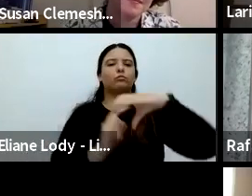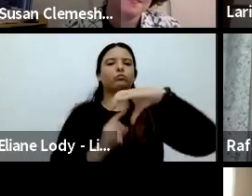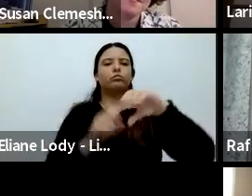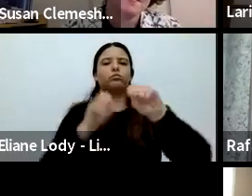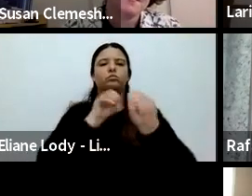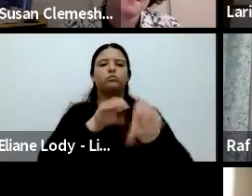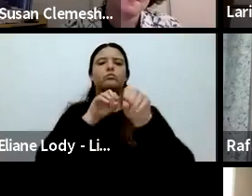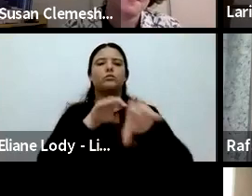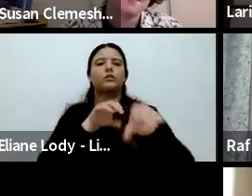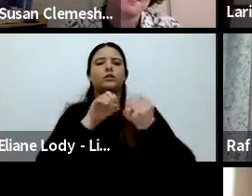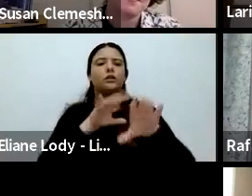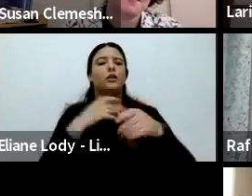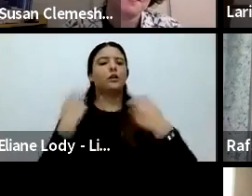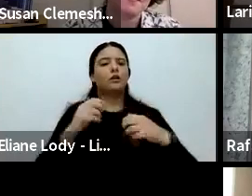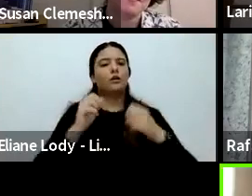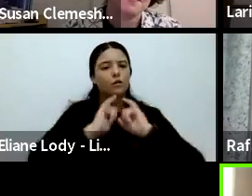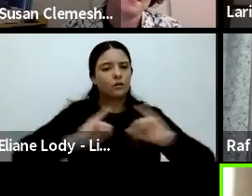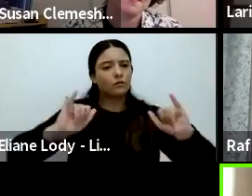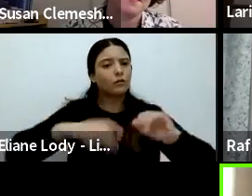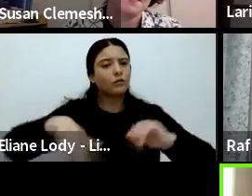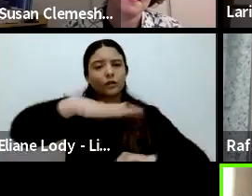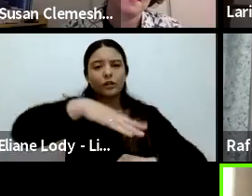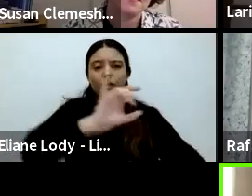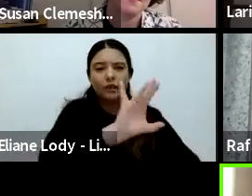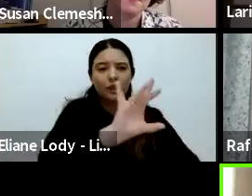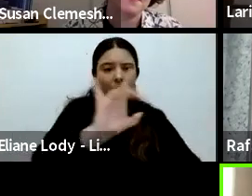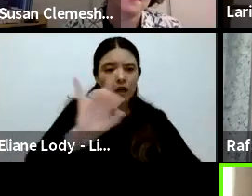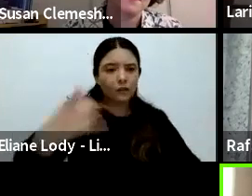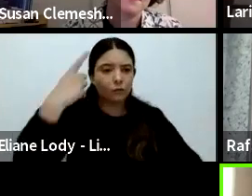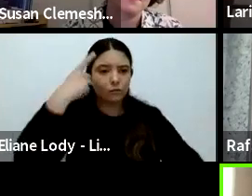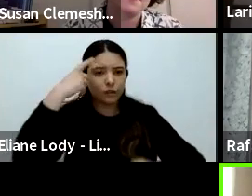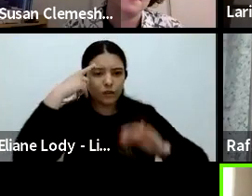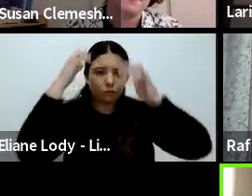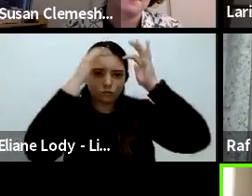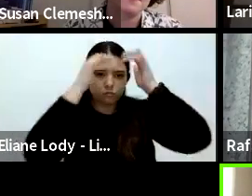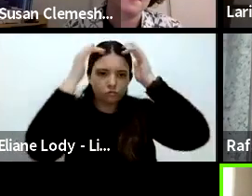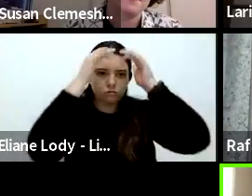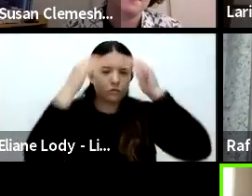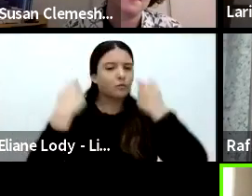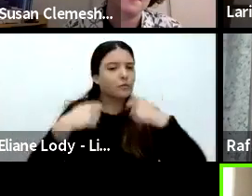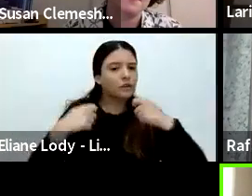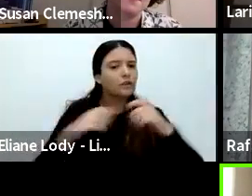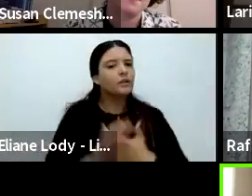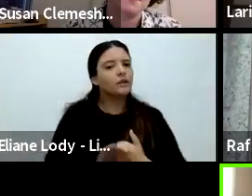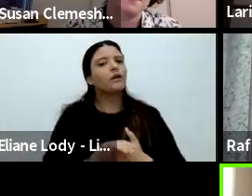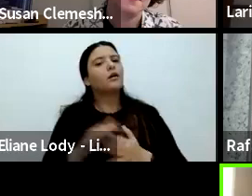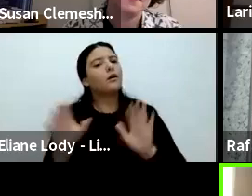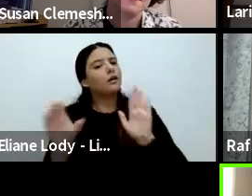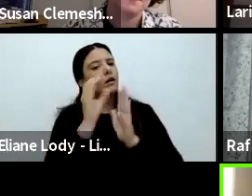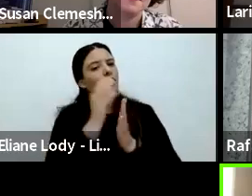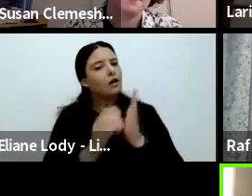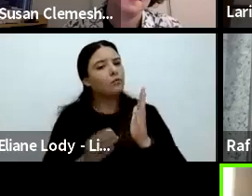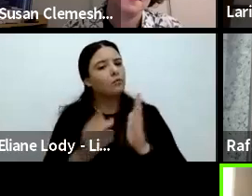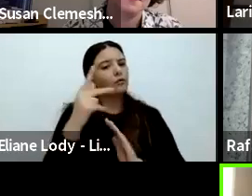thinking tools. you know know, and I think that fits a lot. with what your chapter was saying, and that you were